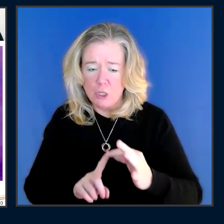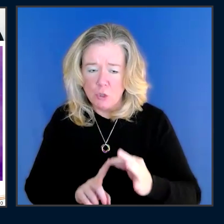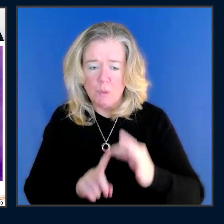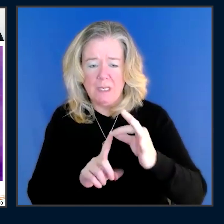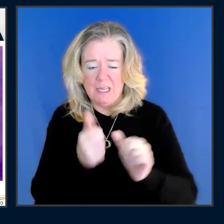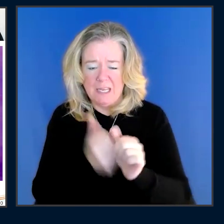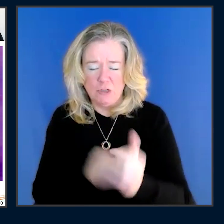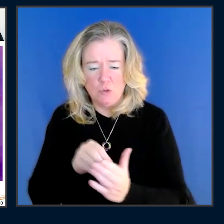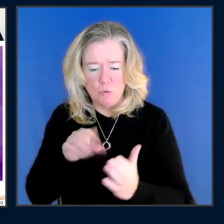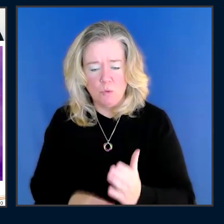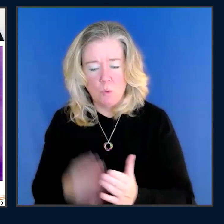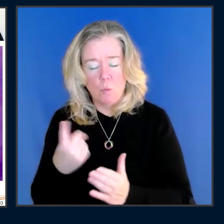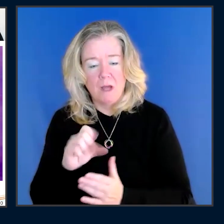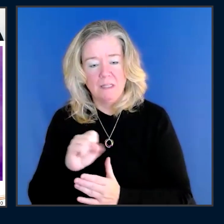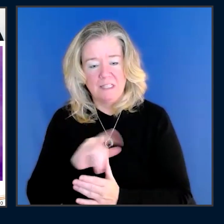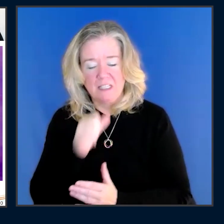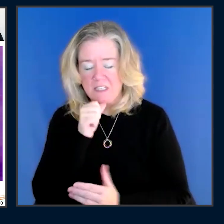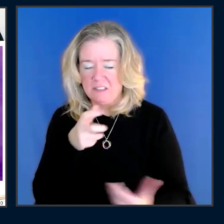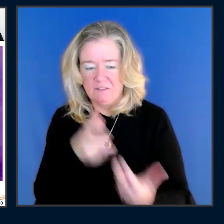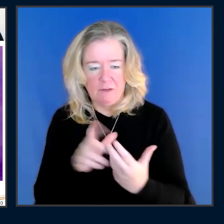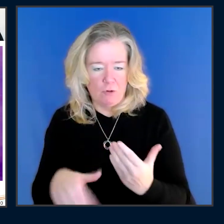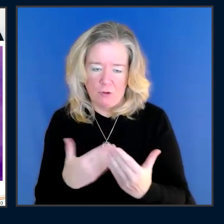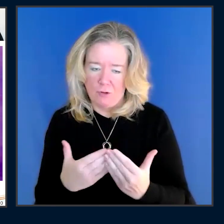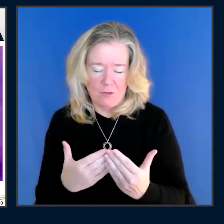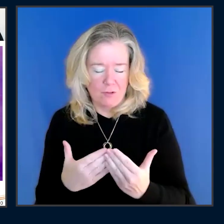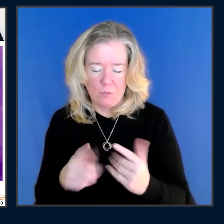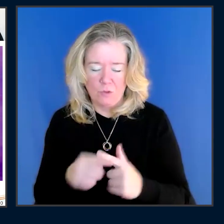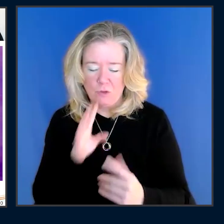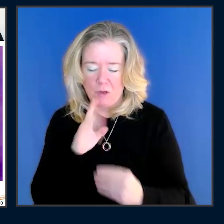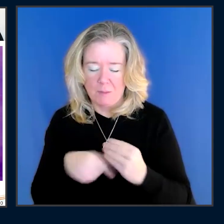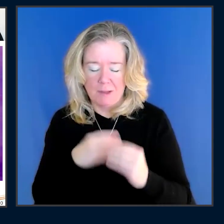truly is unique. One size does not fit all